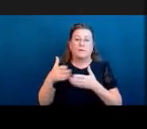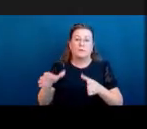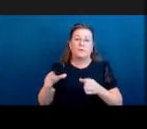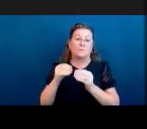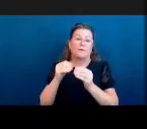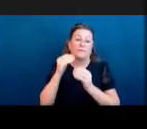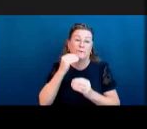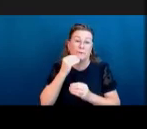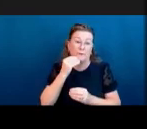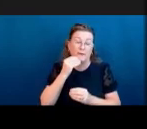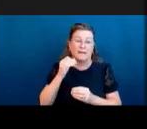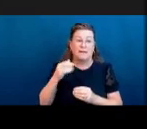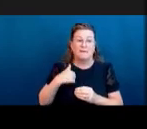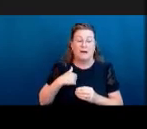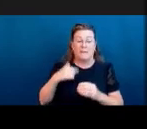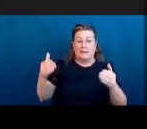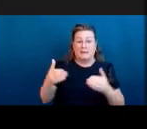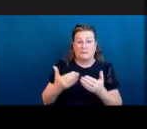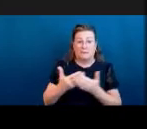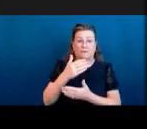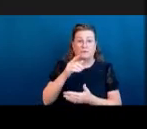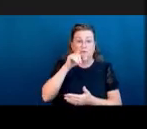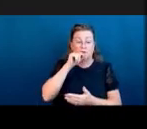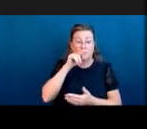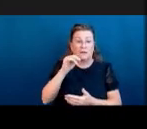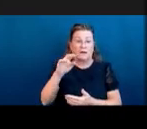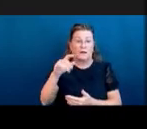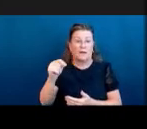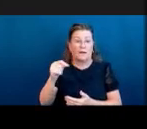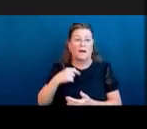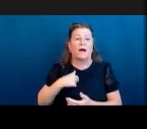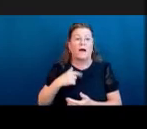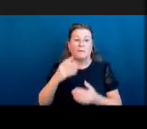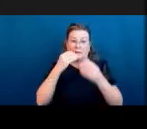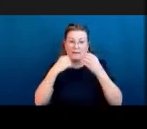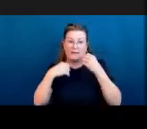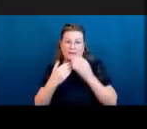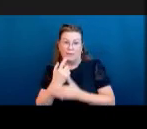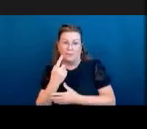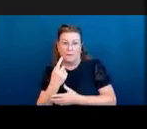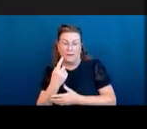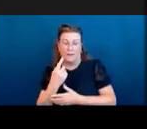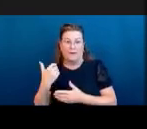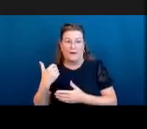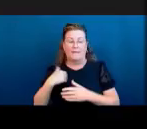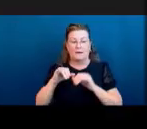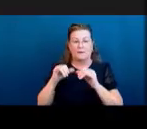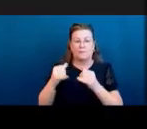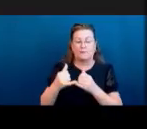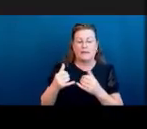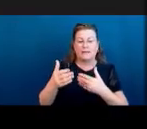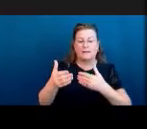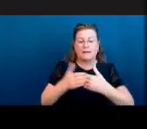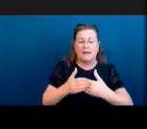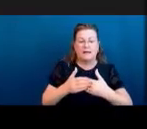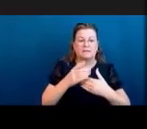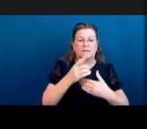going to do something like introduce a new chicken nugget, oftentimes I will eat the new chicken nugget or have it on a plate next to the ones that they already have. And I will tell